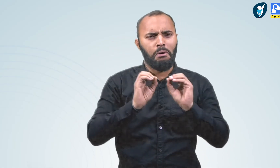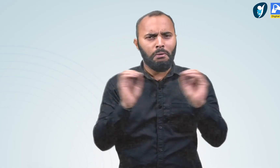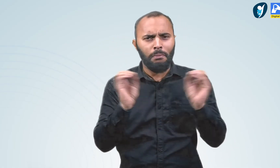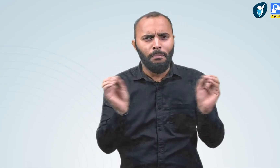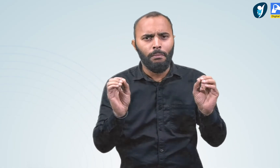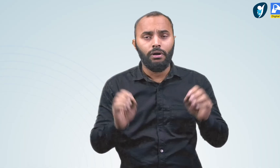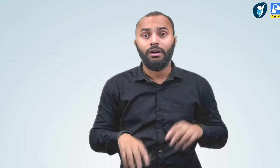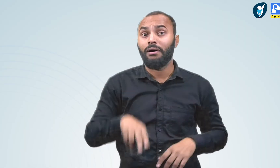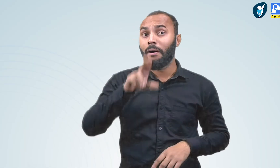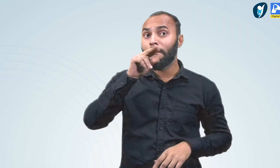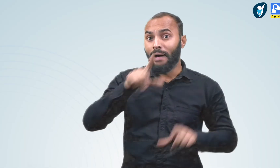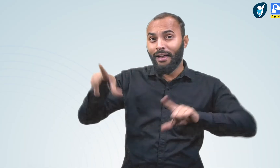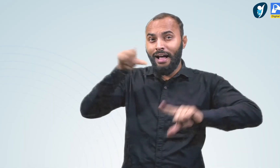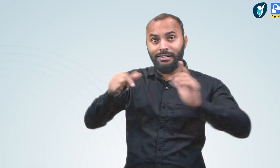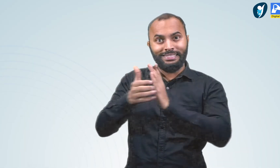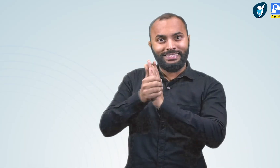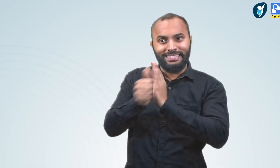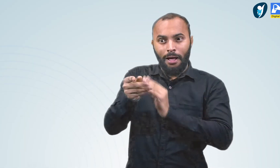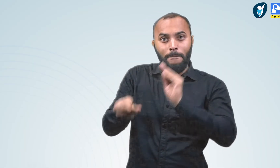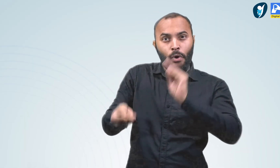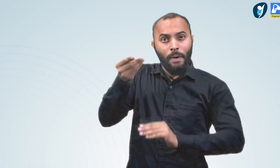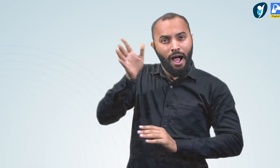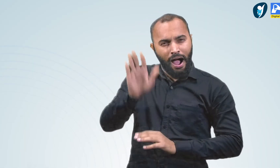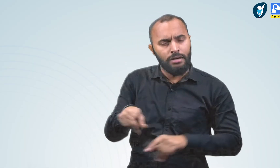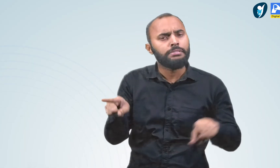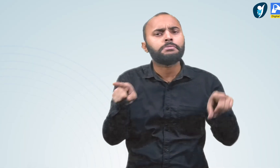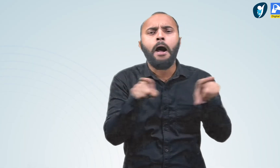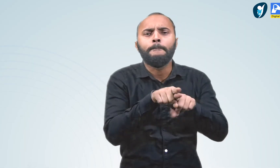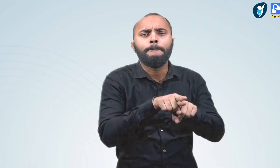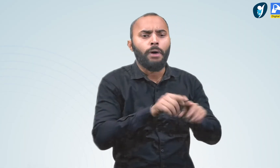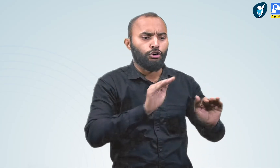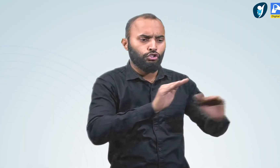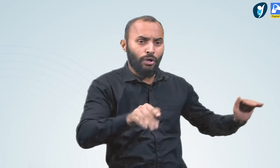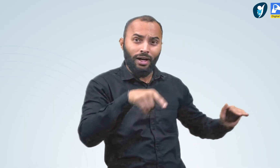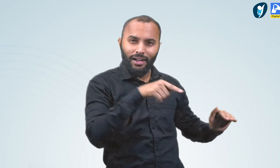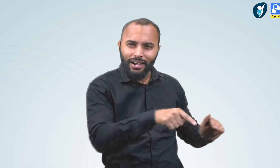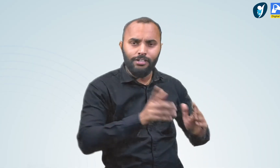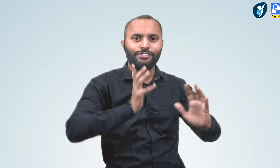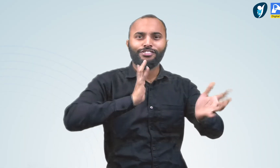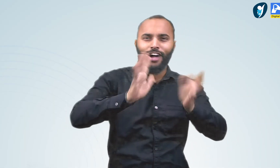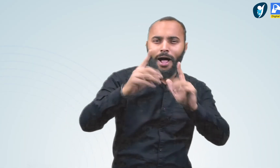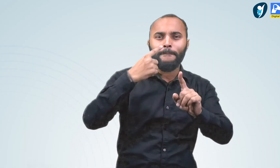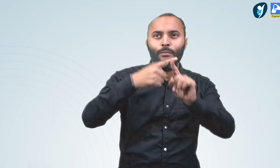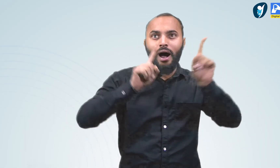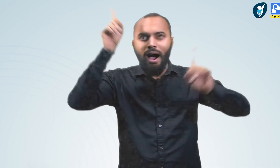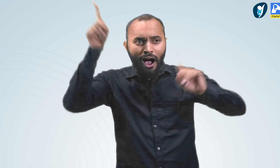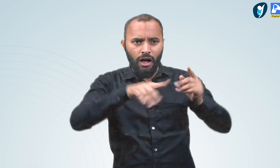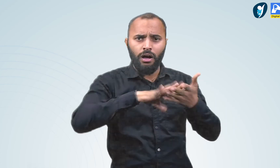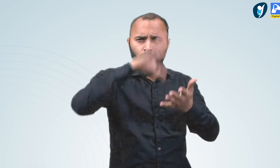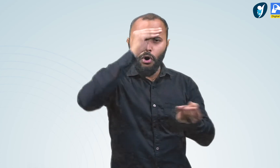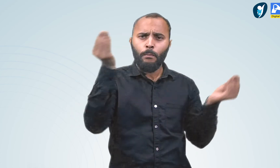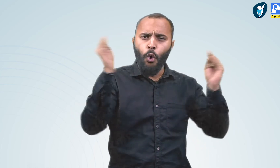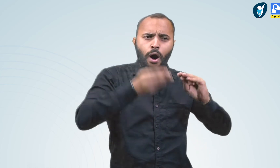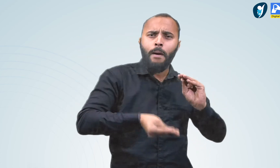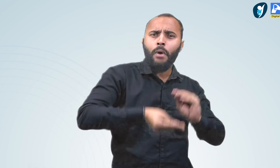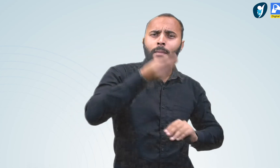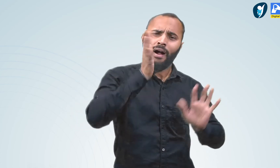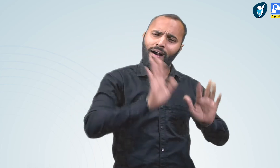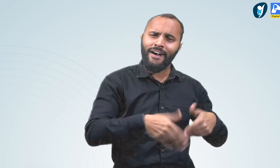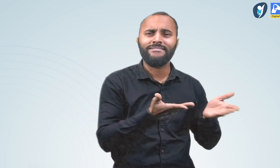Rather, spoken language skills increase as children learn more gestures and signs."